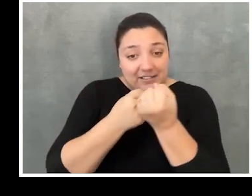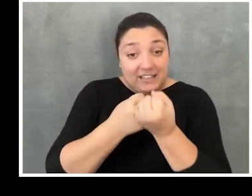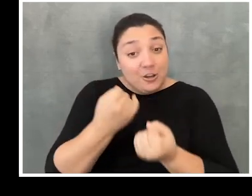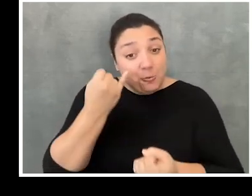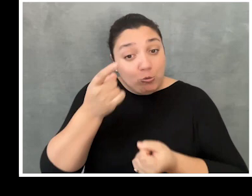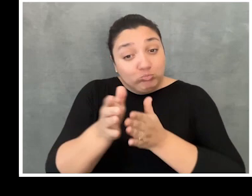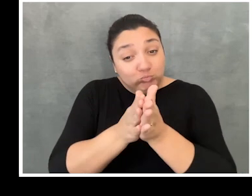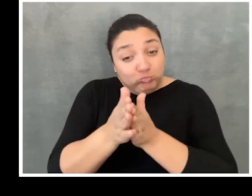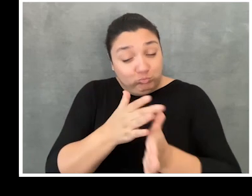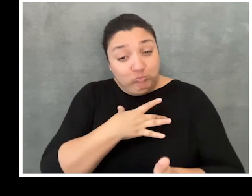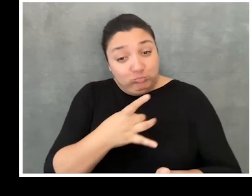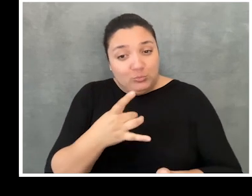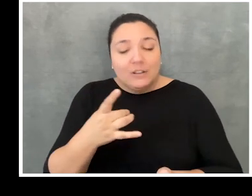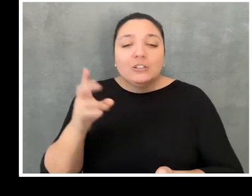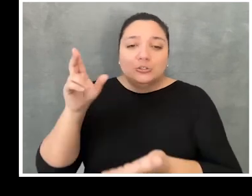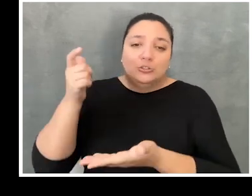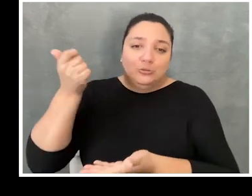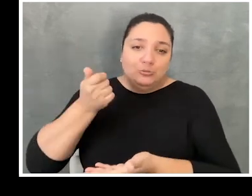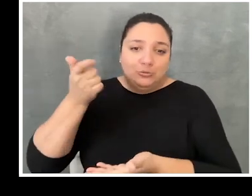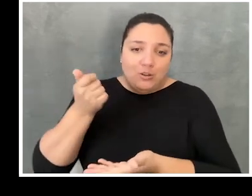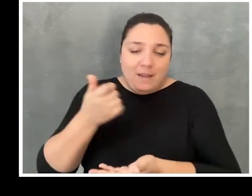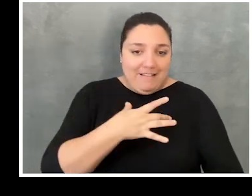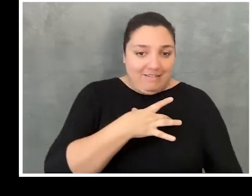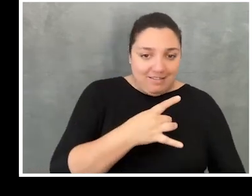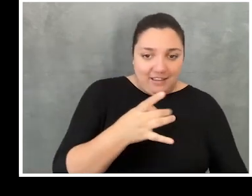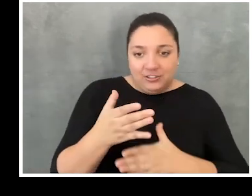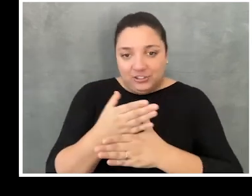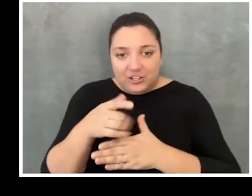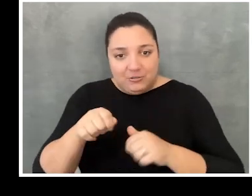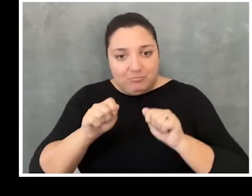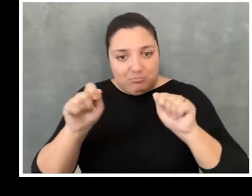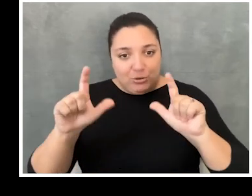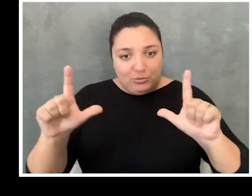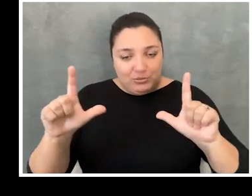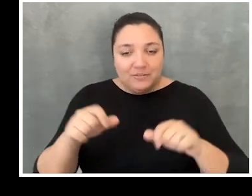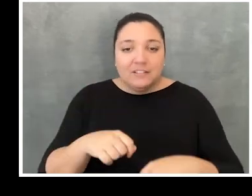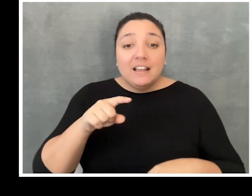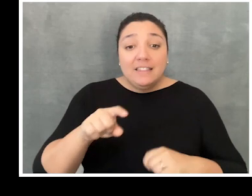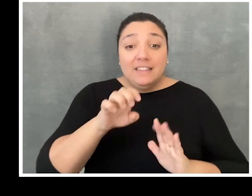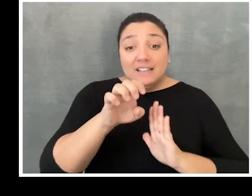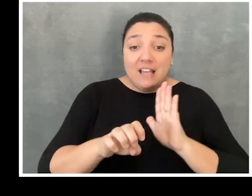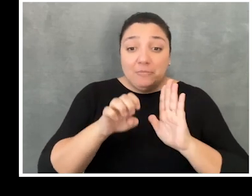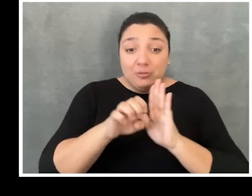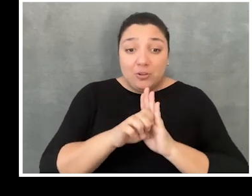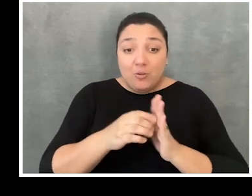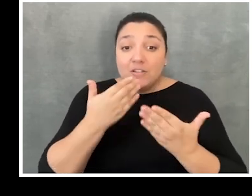If you enjoyed our program, make sure to subscribe, like, and share this post. [Announcer] This episode was made possible thanks